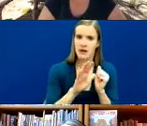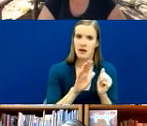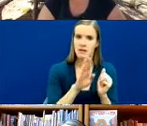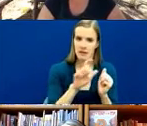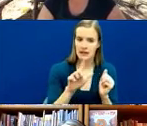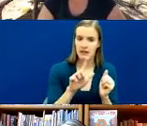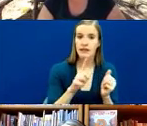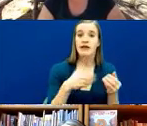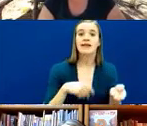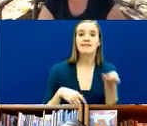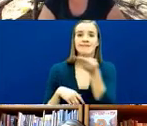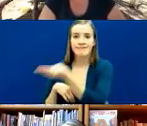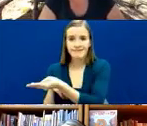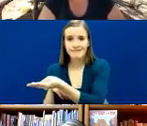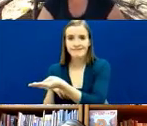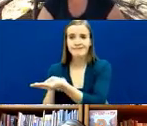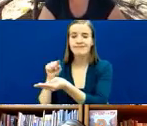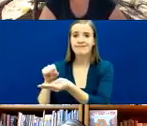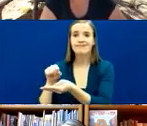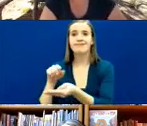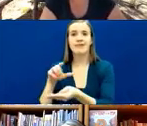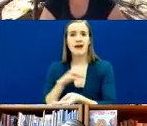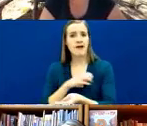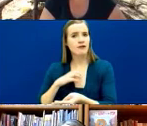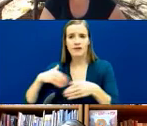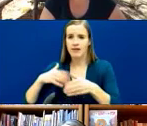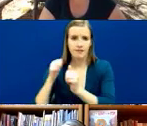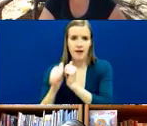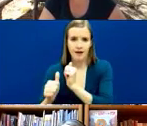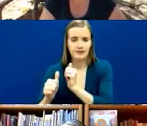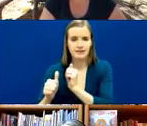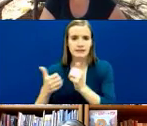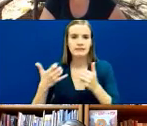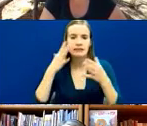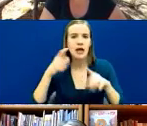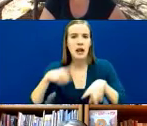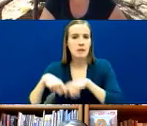was really cool about this event, is it brought all of the disability groups